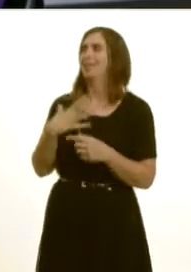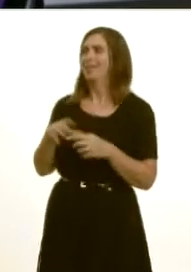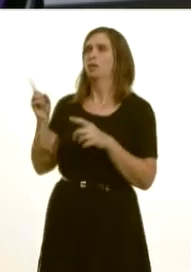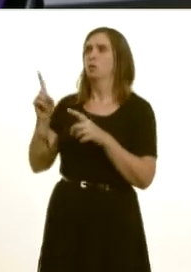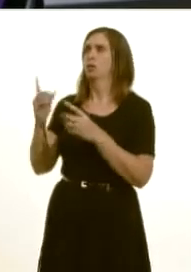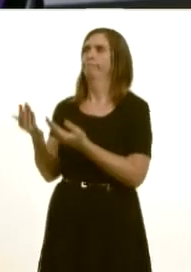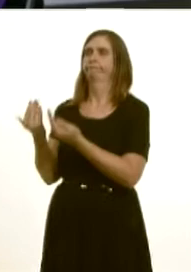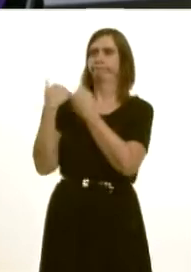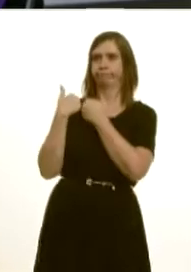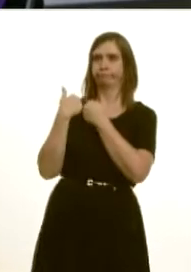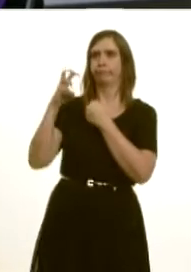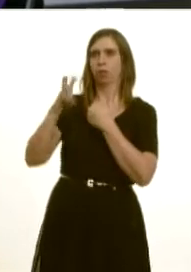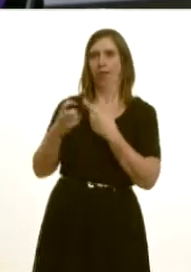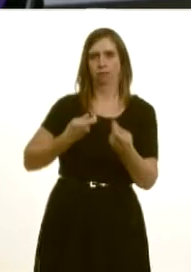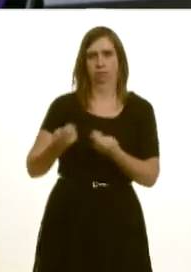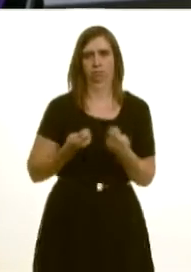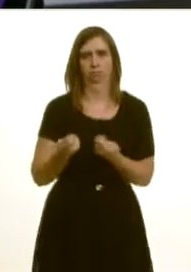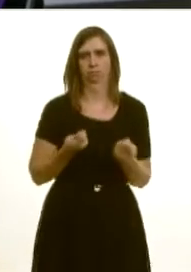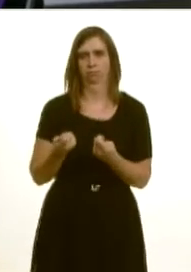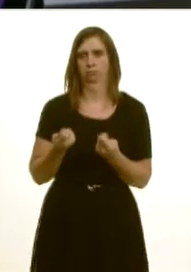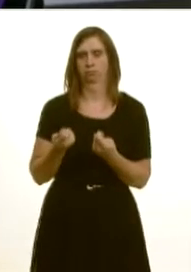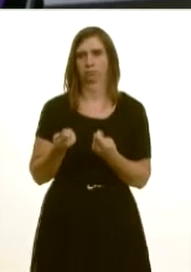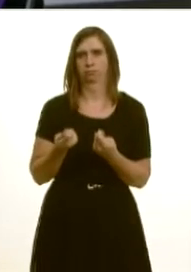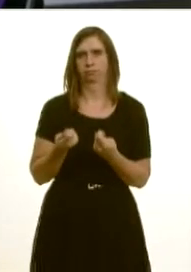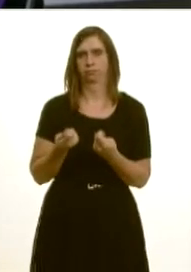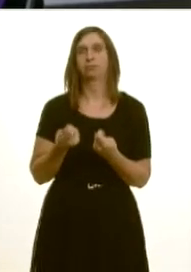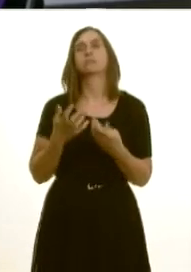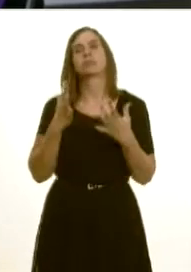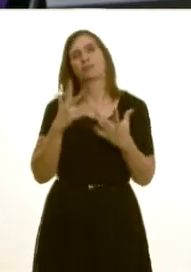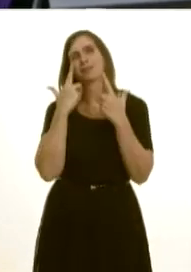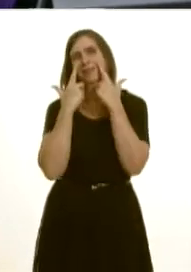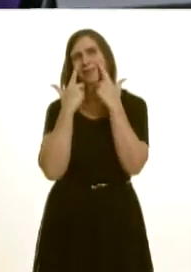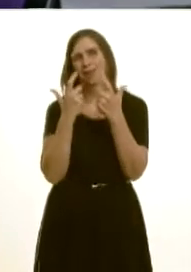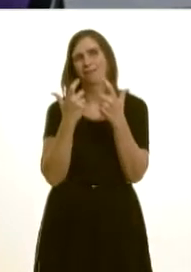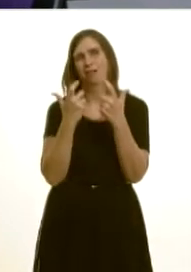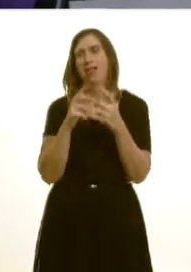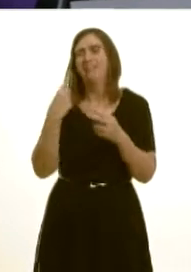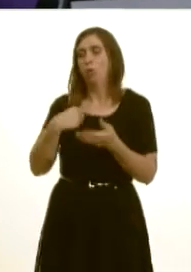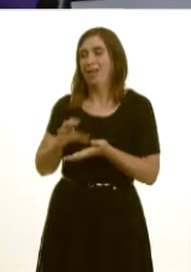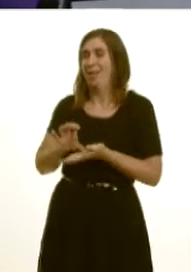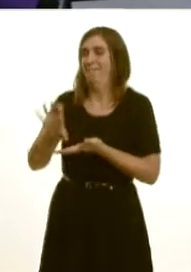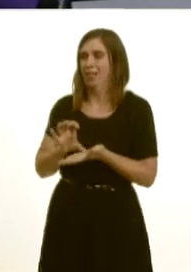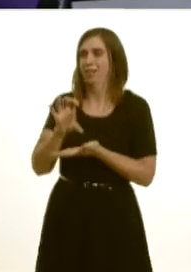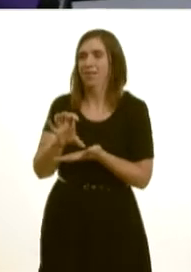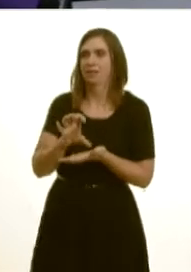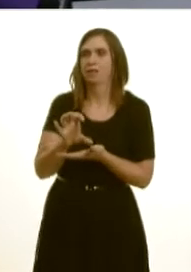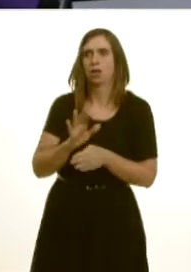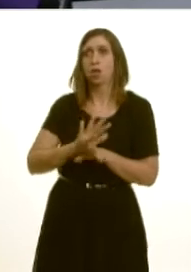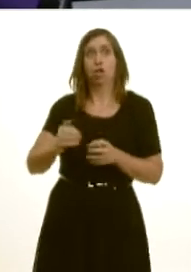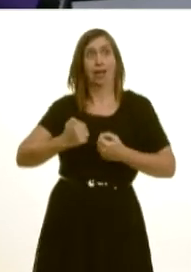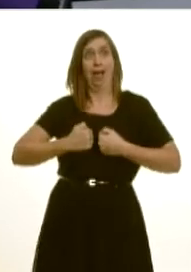way of doing it. We must be careful of investing too much in areas that are not within the